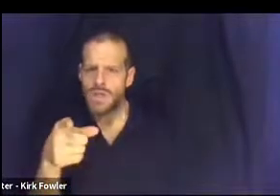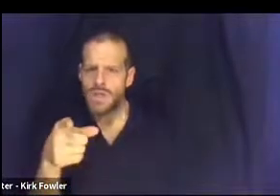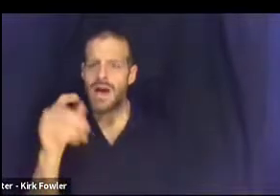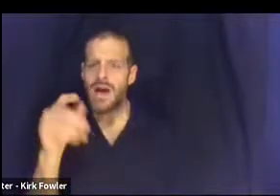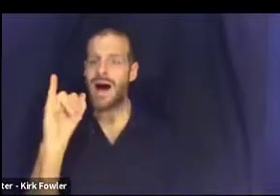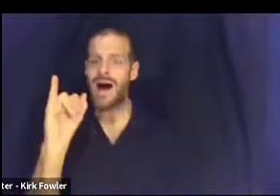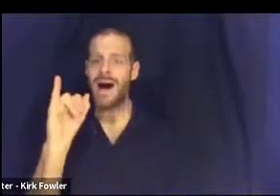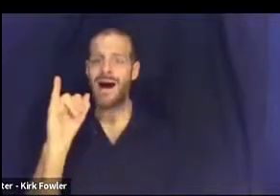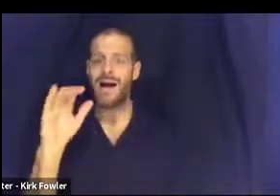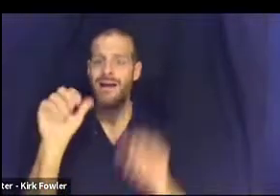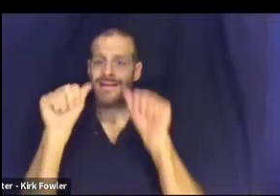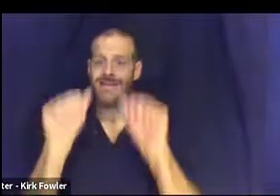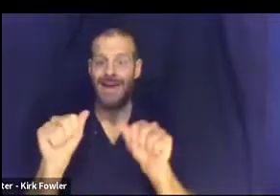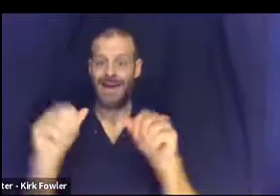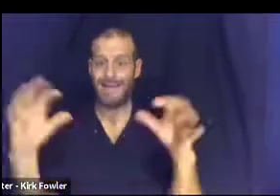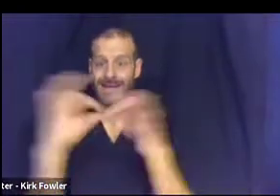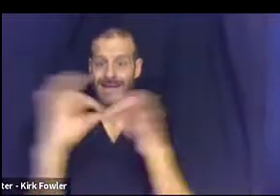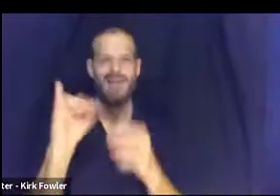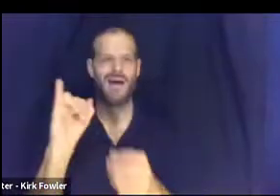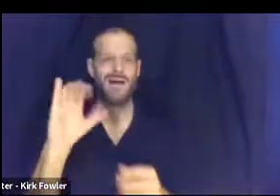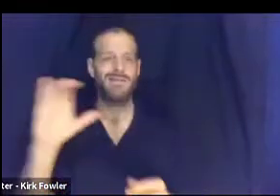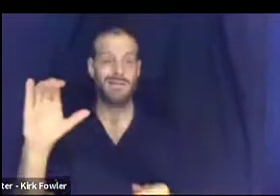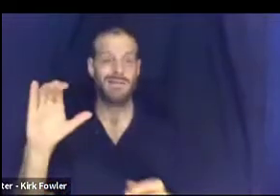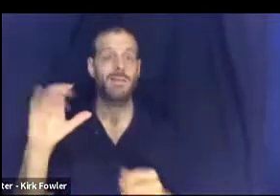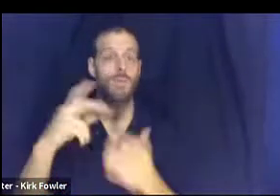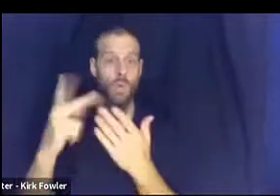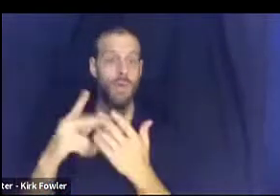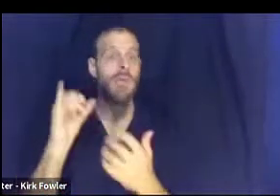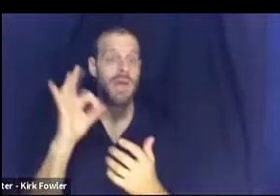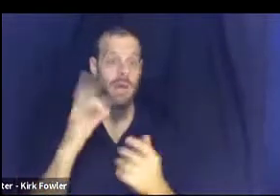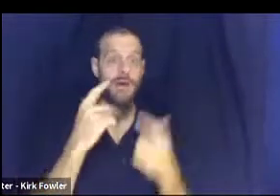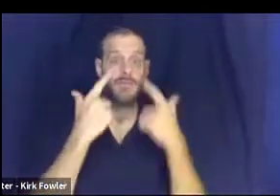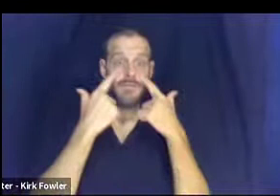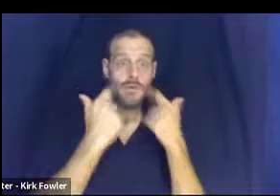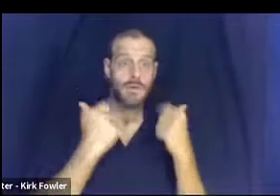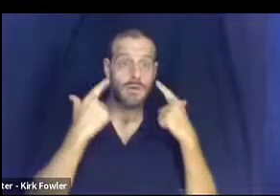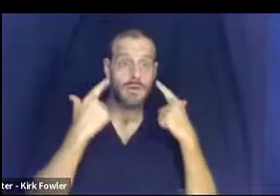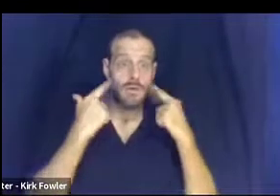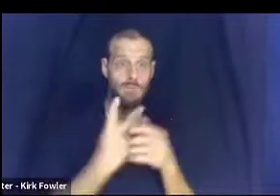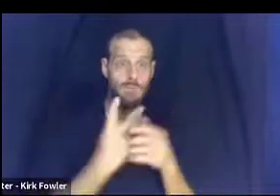If you have a student who has vision and hearing loss and could benefit from a communication device